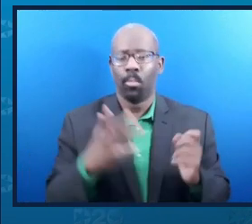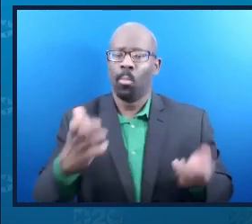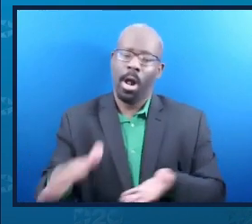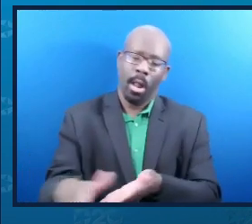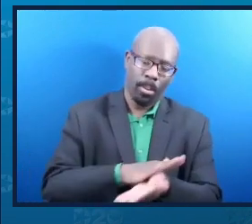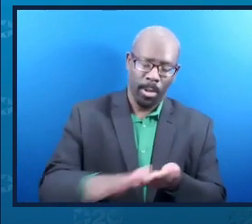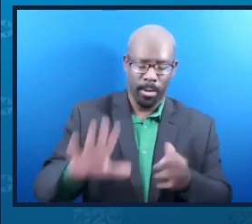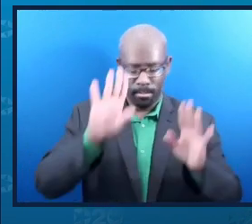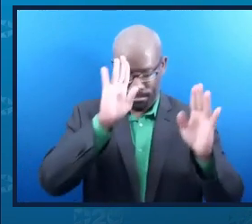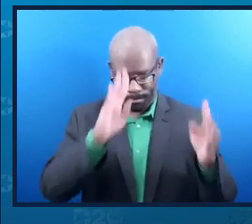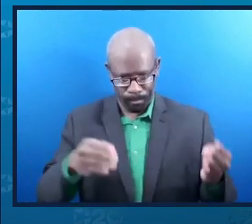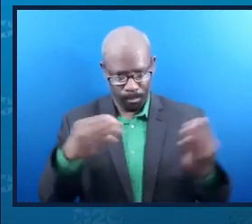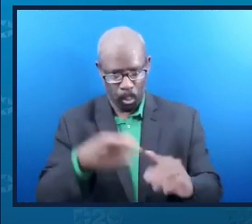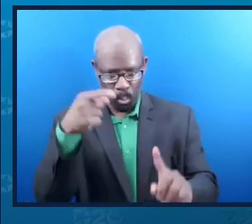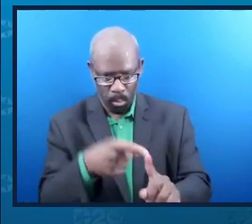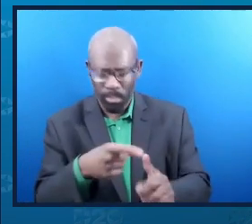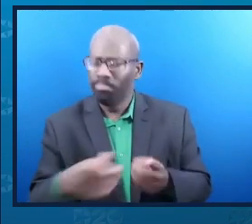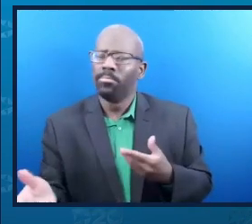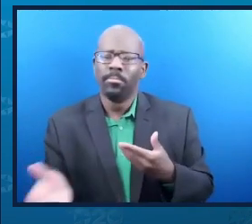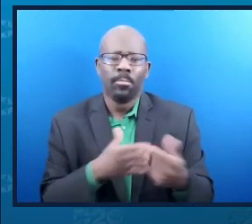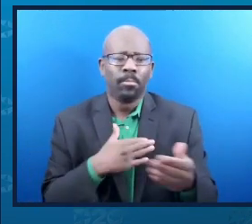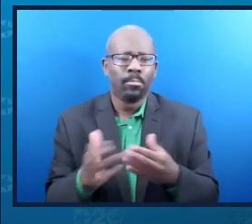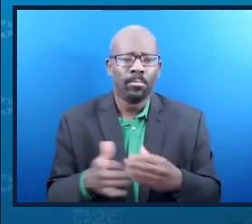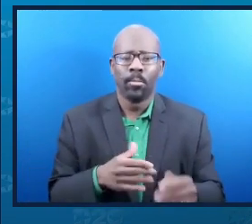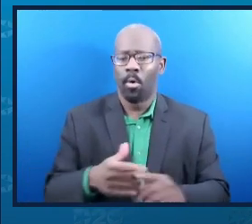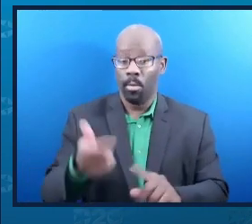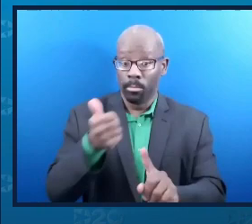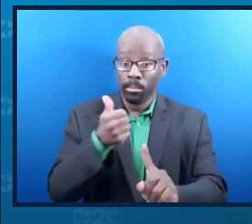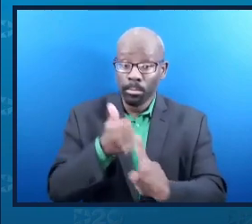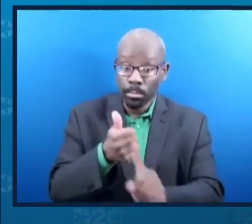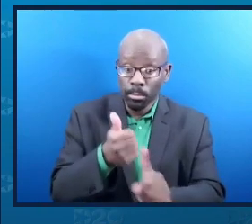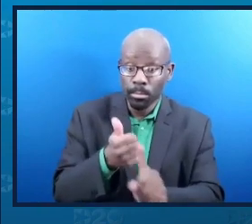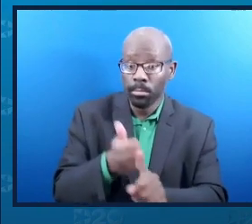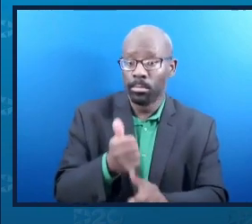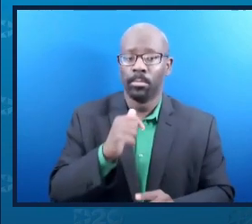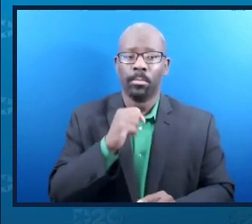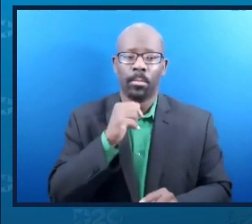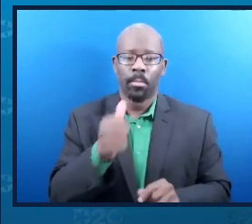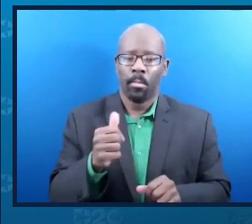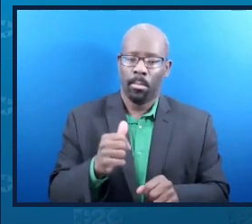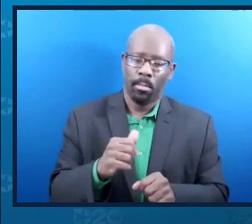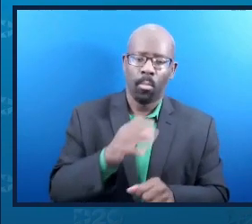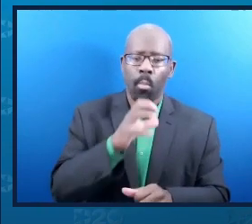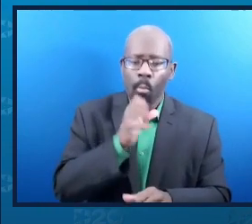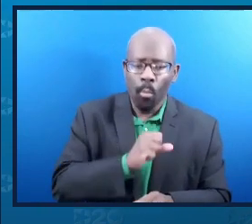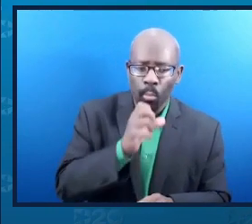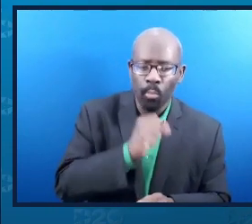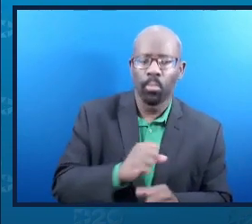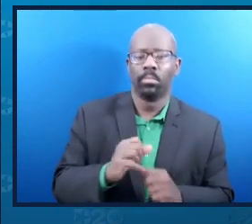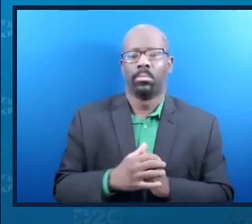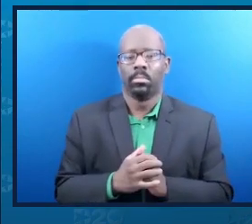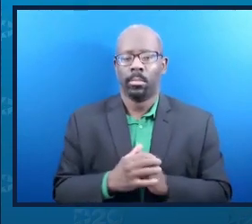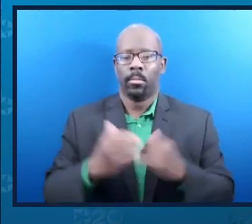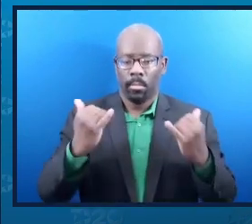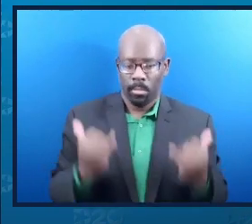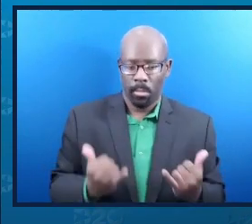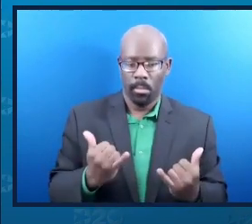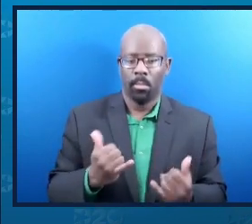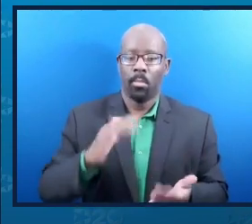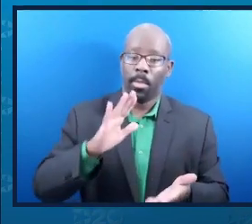AND EVEN BEFORE SHE WAS OLD ENOUGH TO VOTE, SHE HELD REGISTRATION DRIVES BEFORE HER SHOWS, SIGNING UP THOUSANDS OF